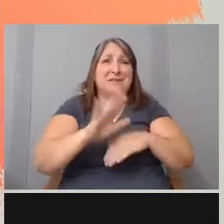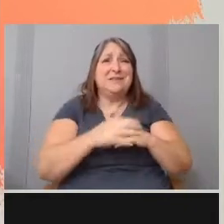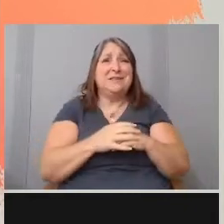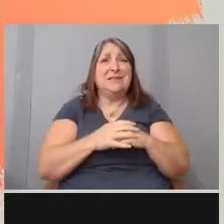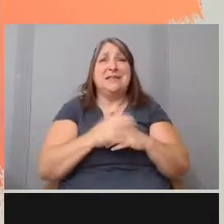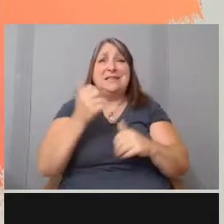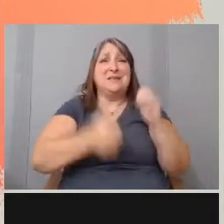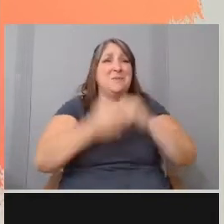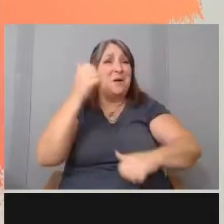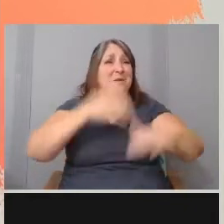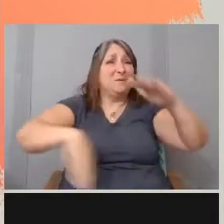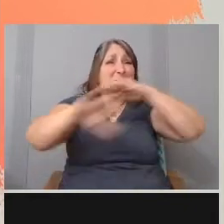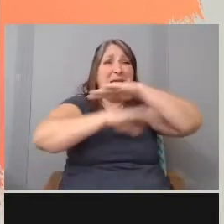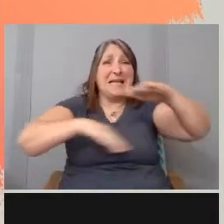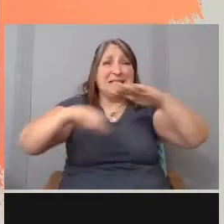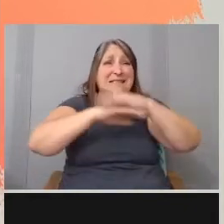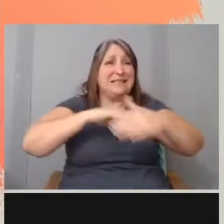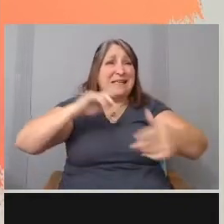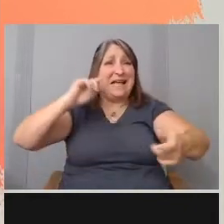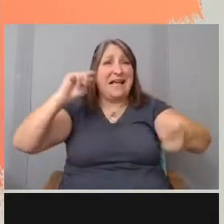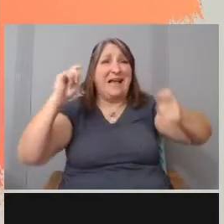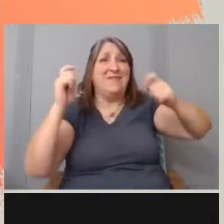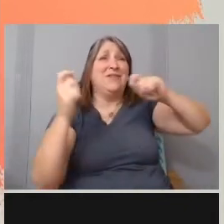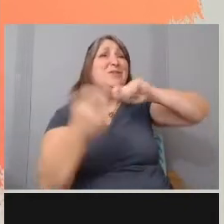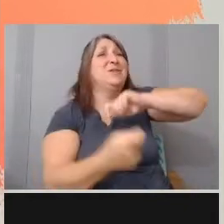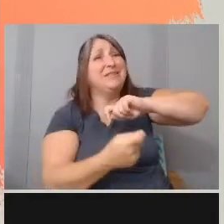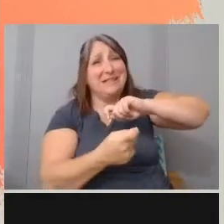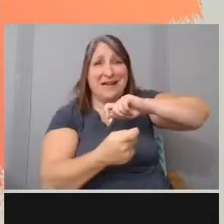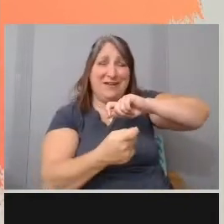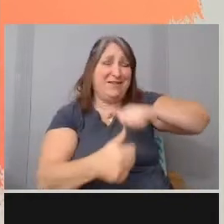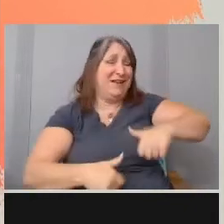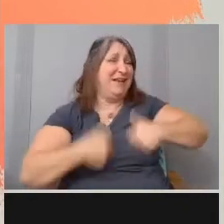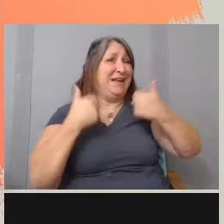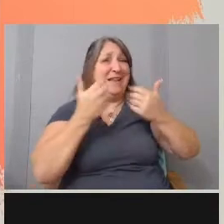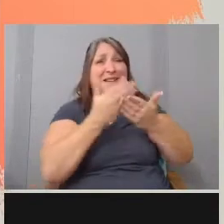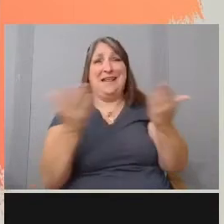evolutionary thing I've ever felt of just one kid.